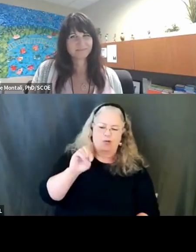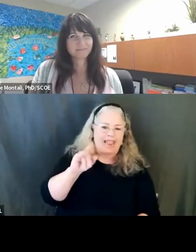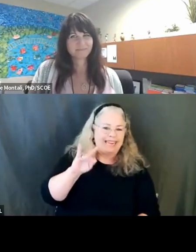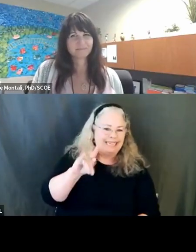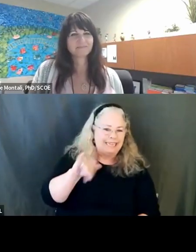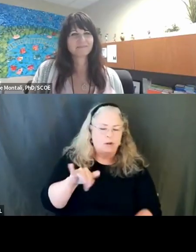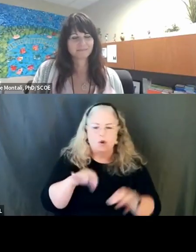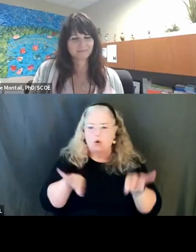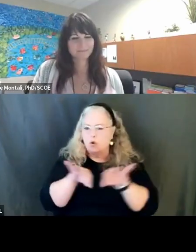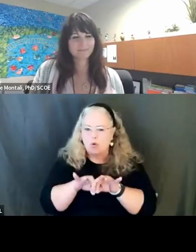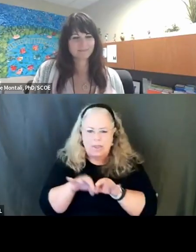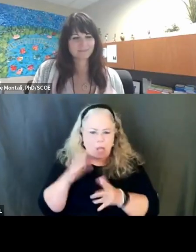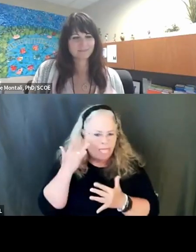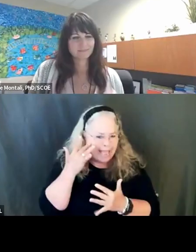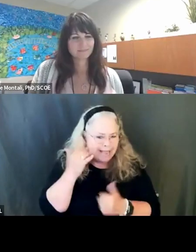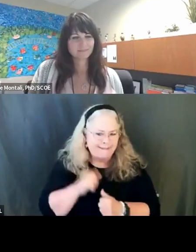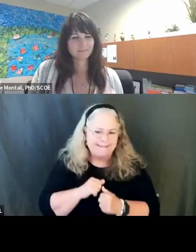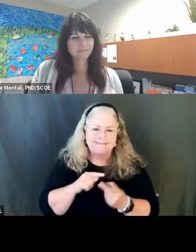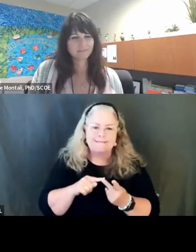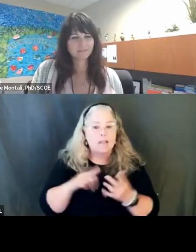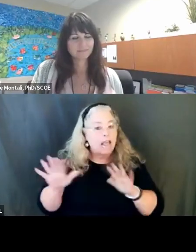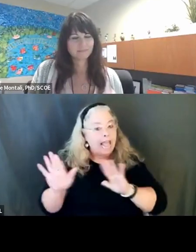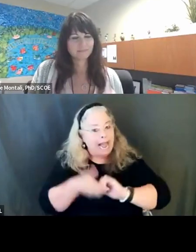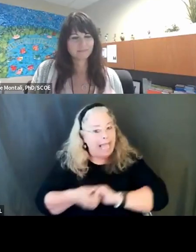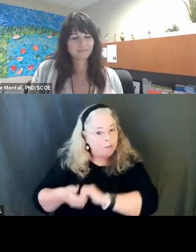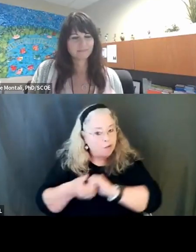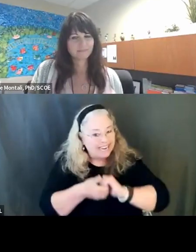thinking what you heard in presentation. And it's collaboration when you're in the presentation